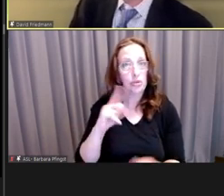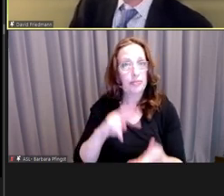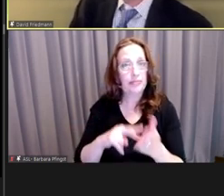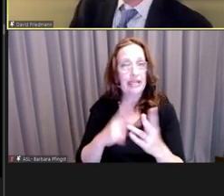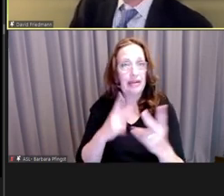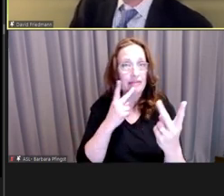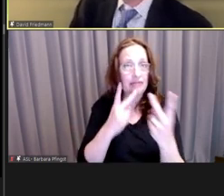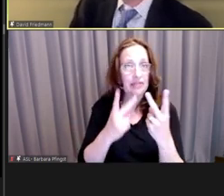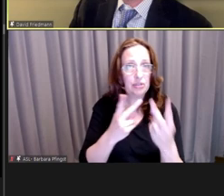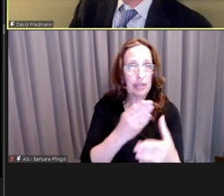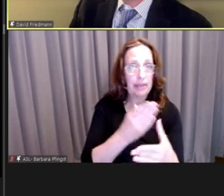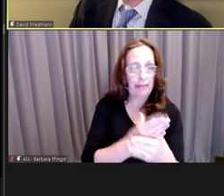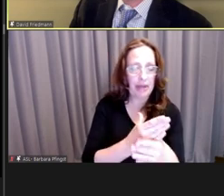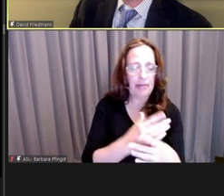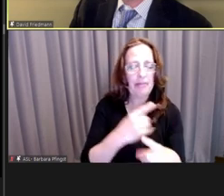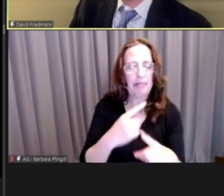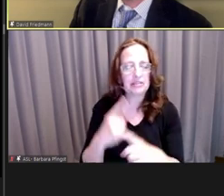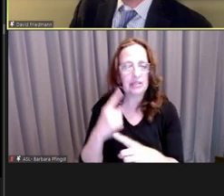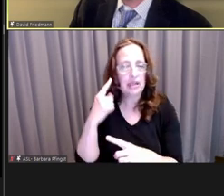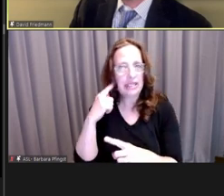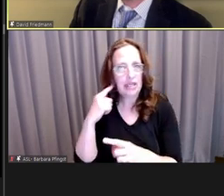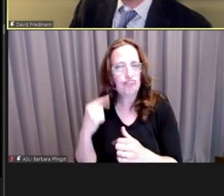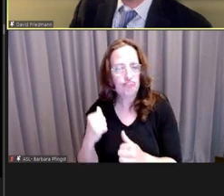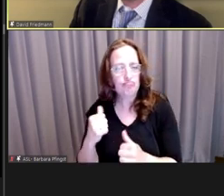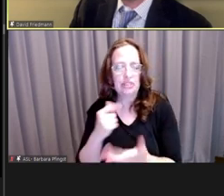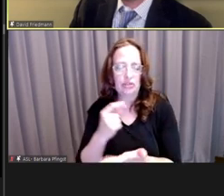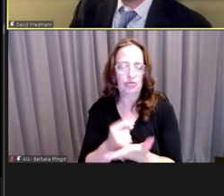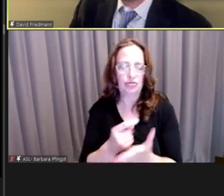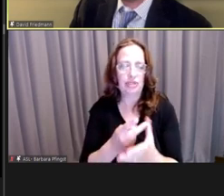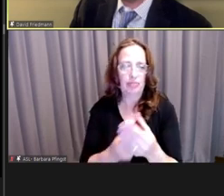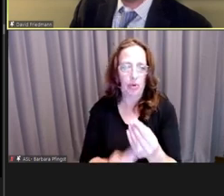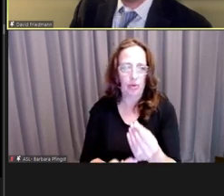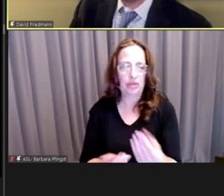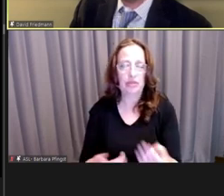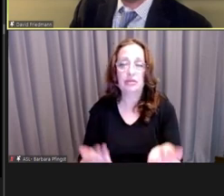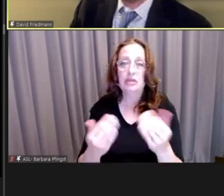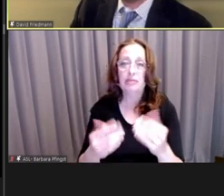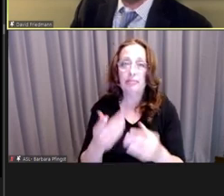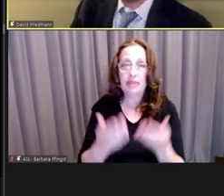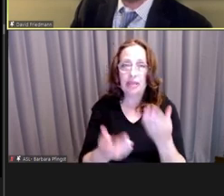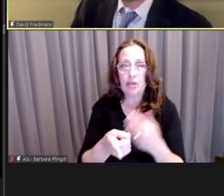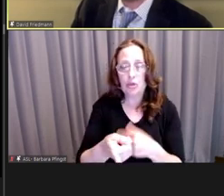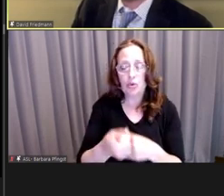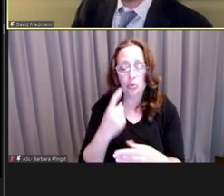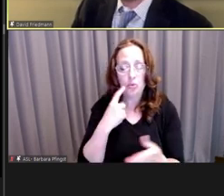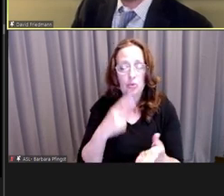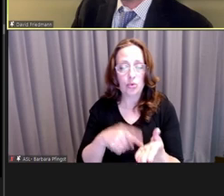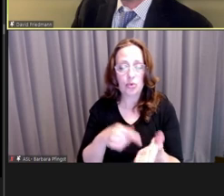You may hear about children having tests of their urine, renal function, ECG,